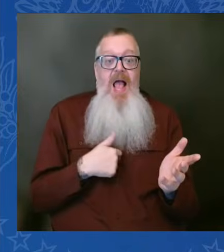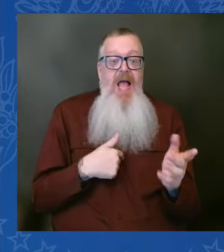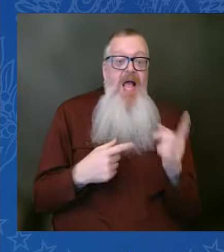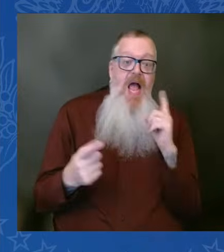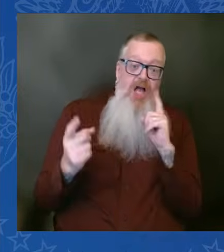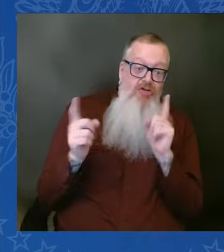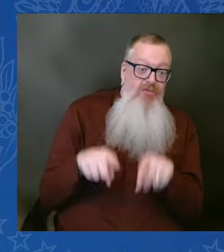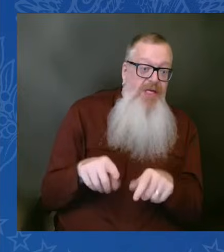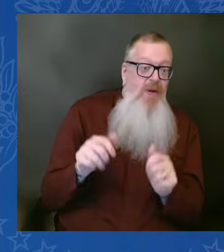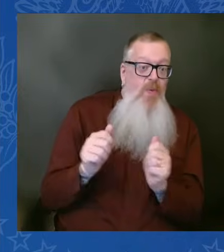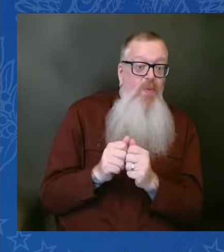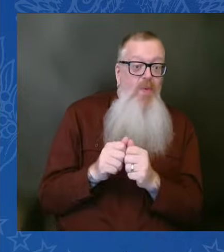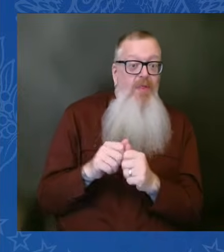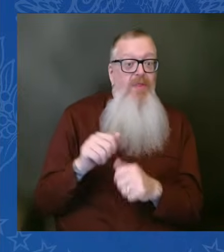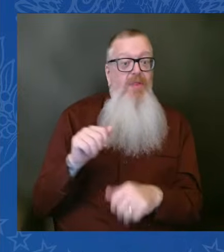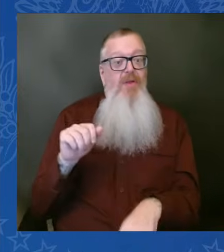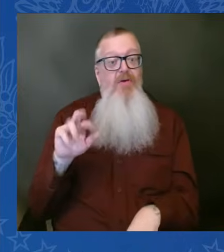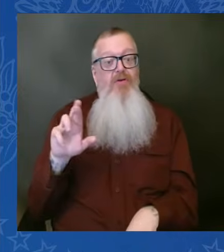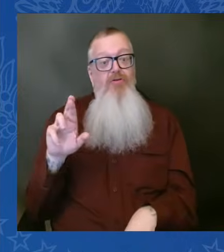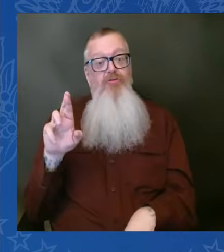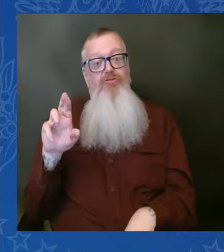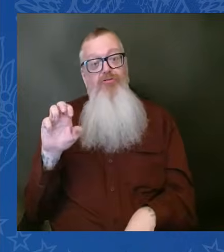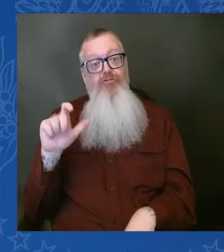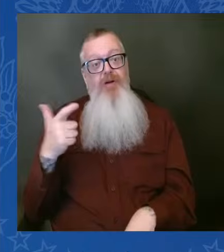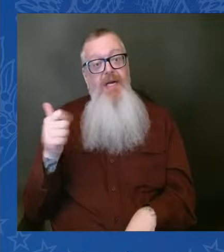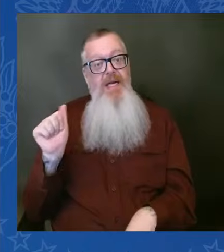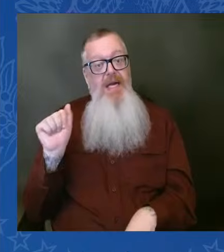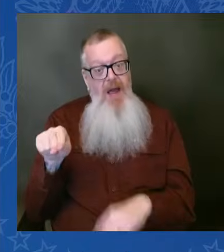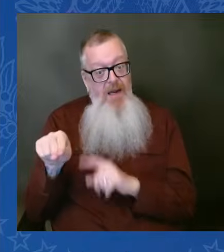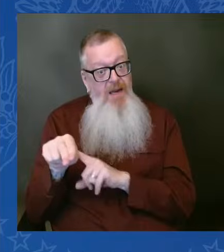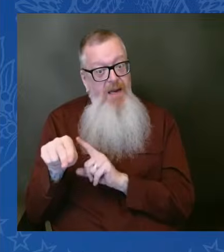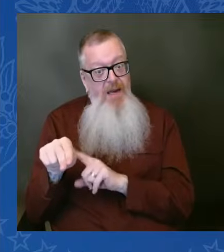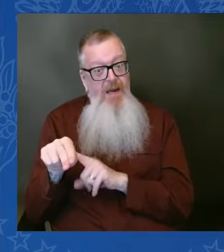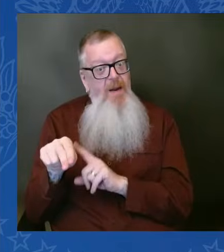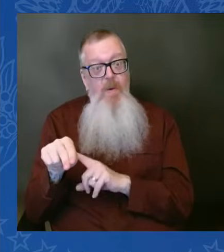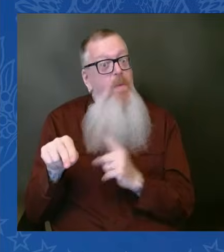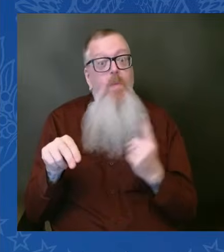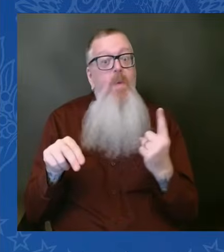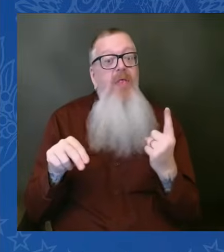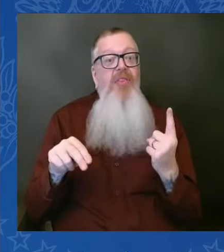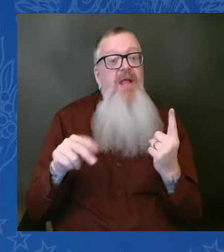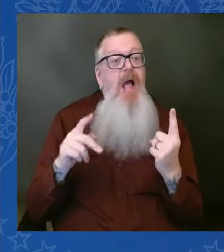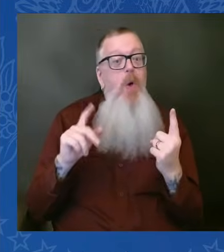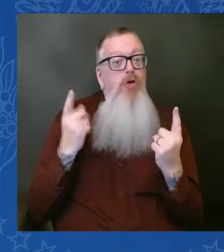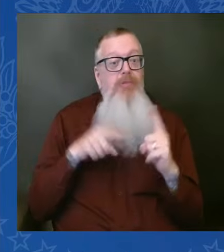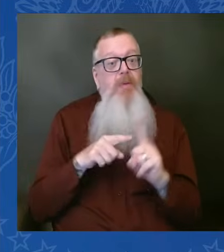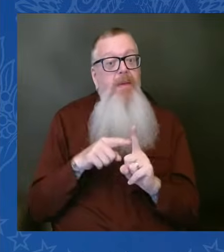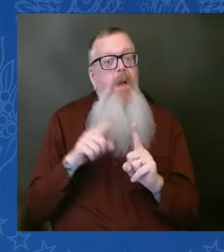but I did agree with something he said. President Reagan said, and I quote, “Facts are stubborn things.”